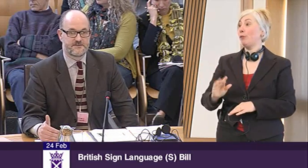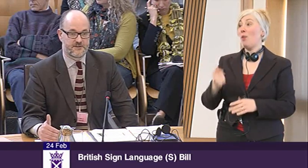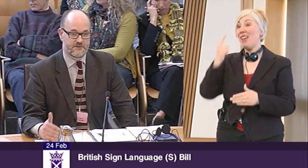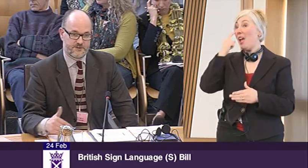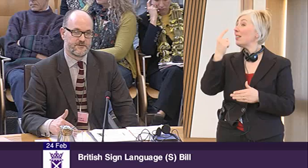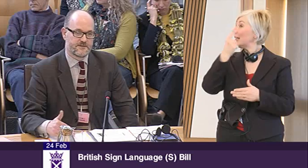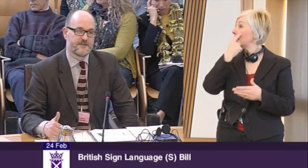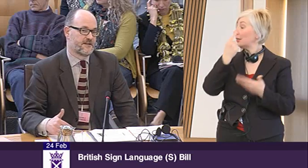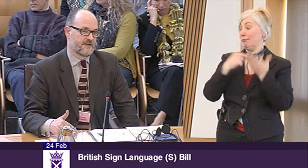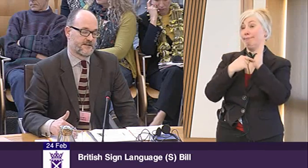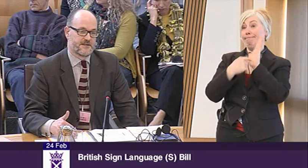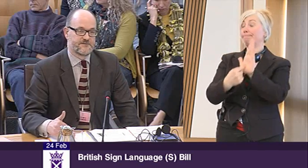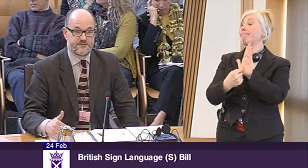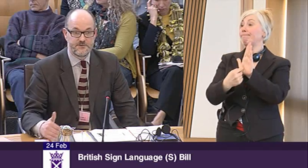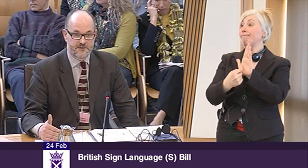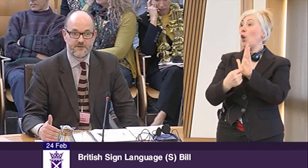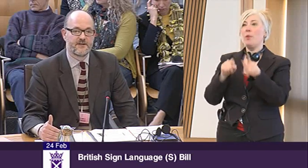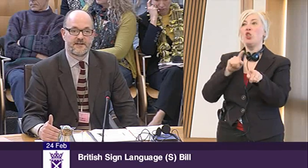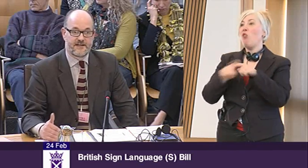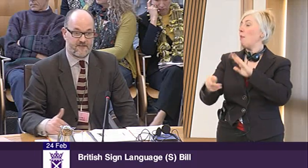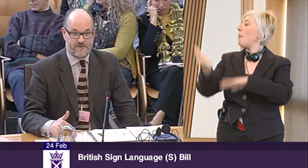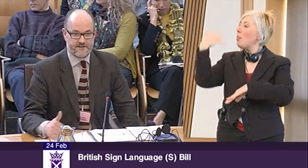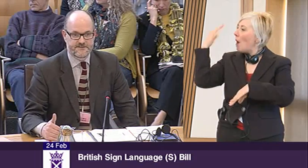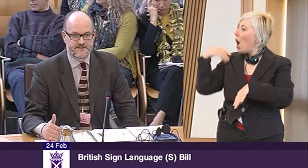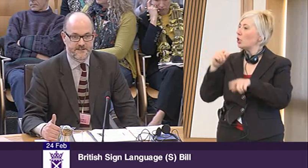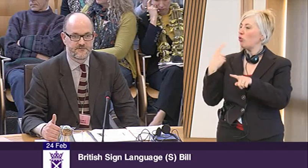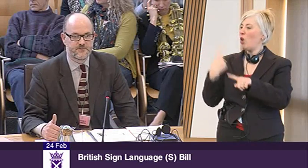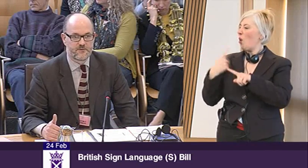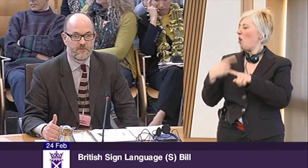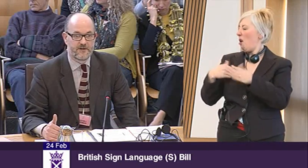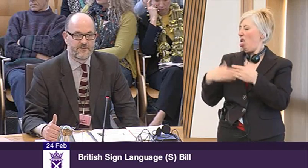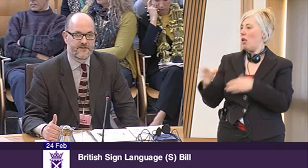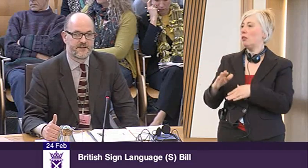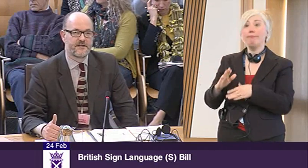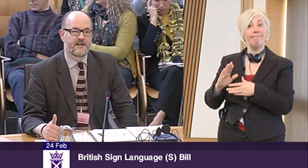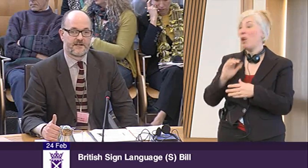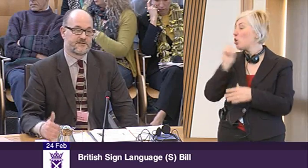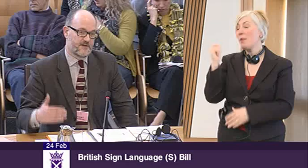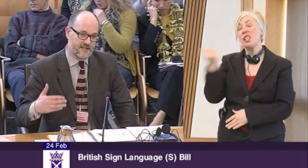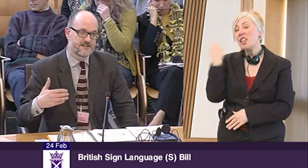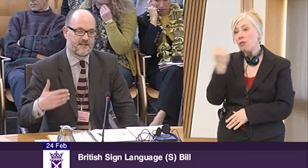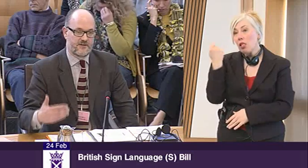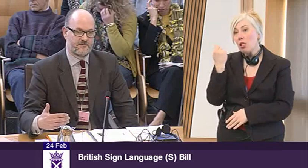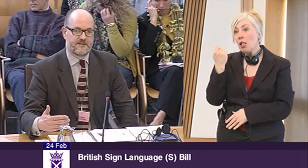to show that attempts to do so have been unsuccessful, one way or another. There is an incremental